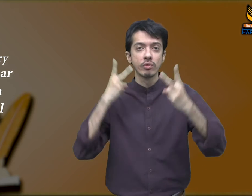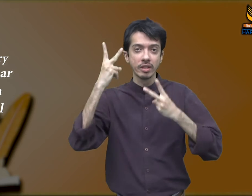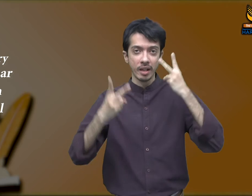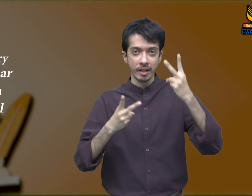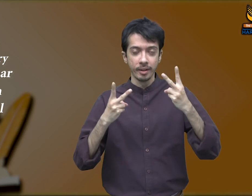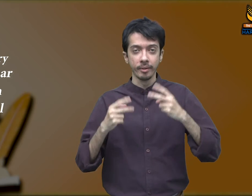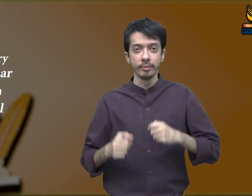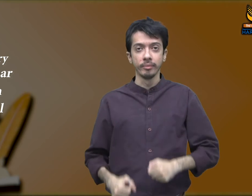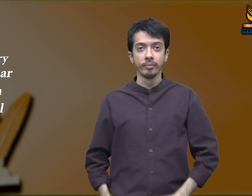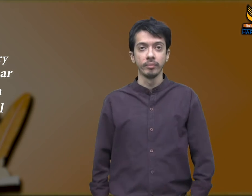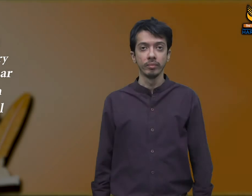And sixth is visuals.